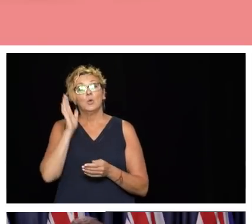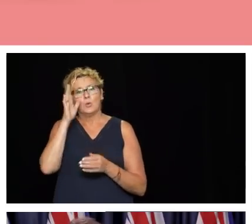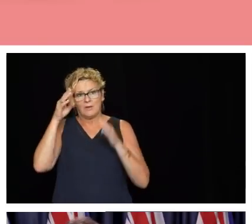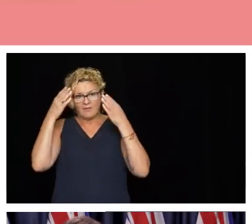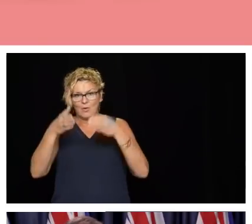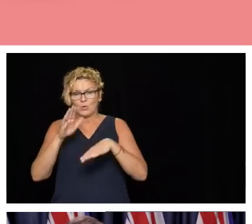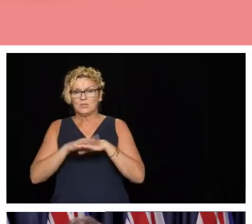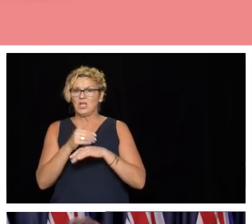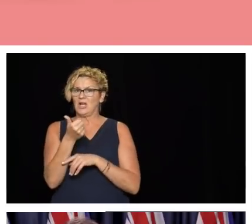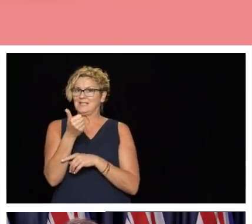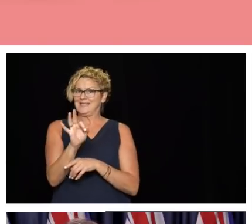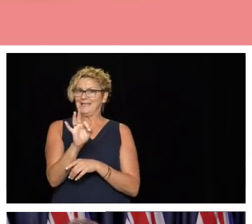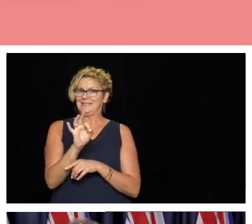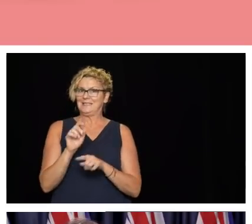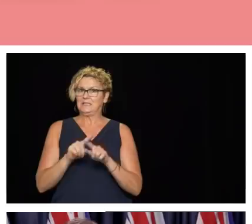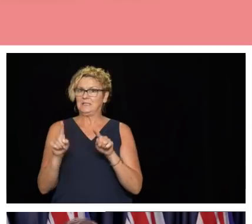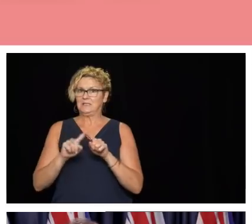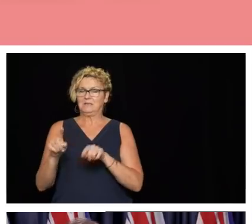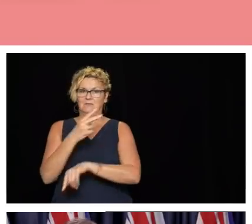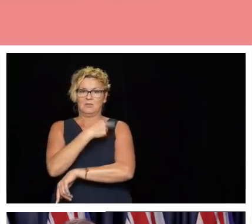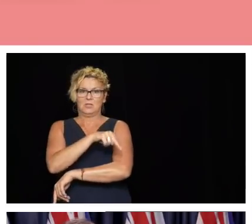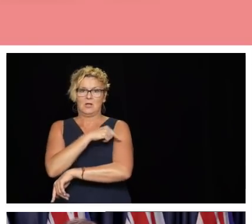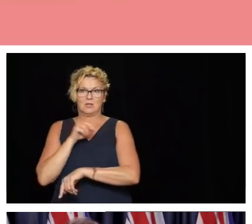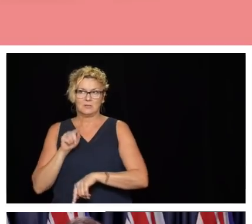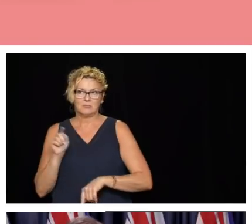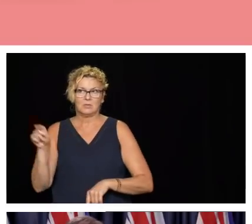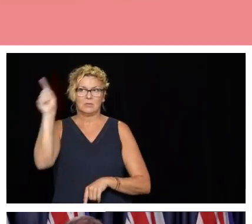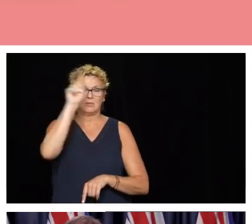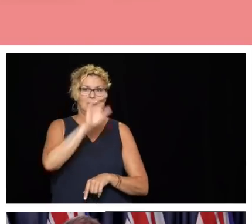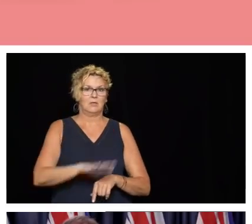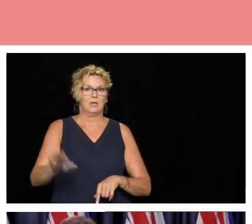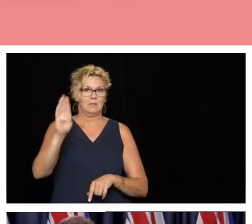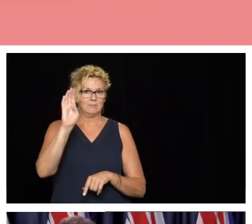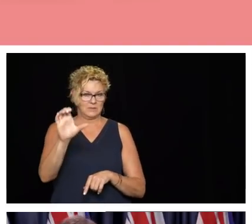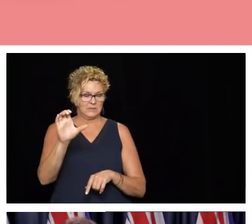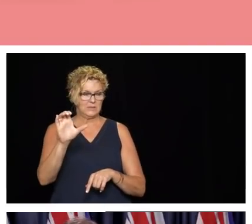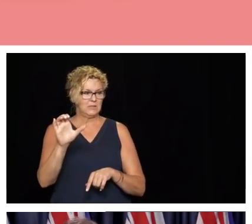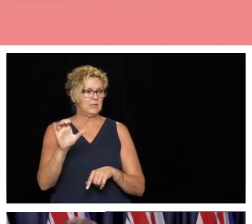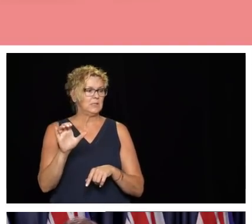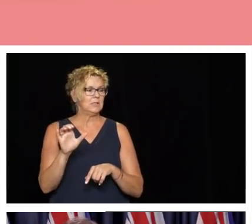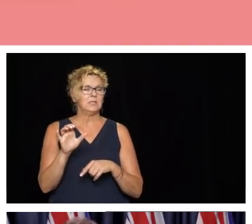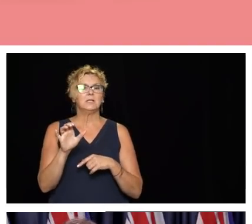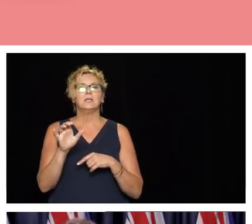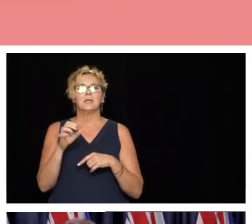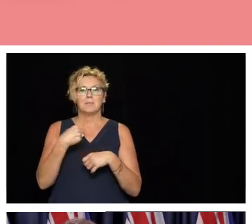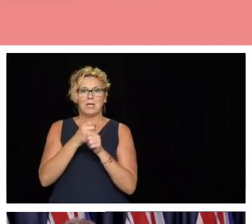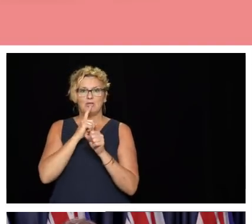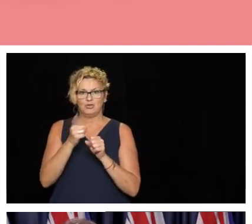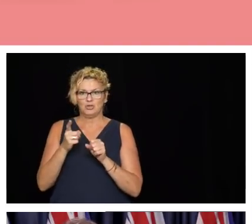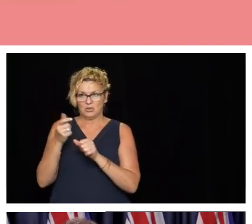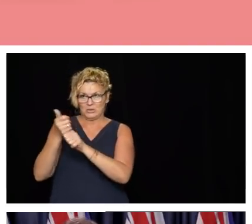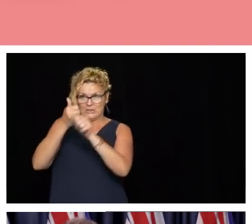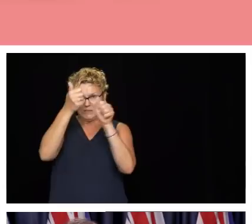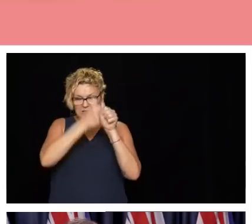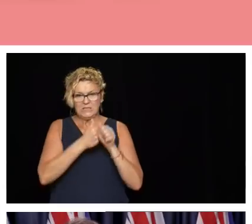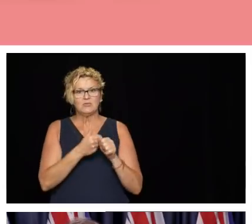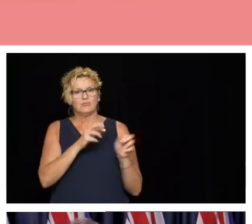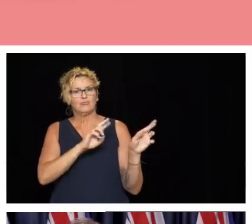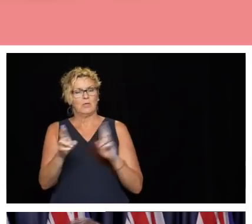in a day, week, month, or year. Focus on continuing to build needed health human resources and you can see the hiring training and effective employment of staffer